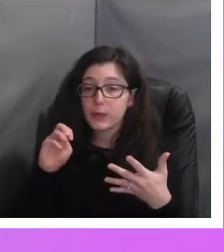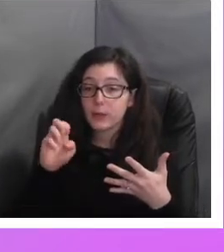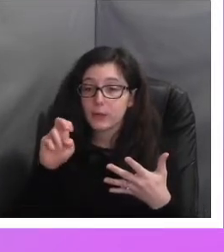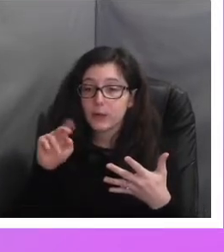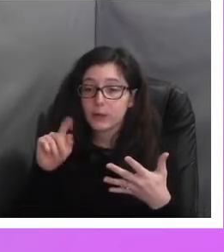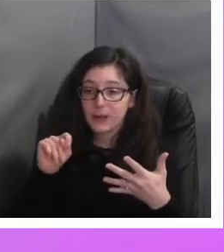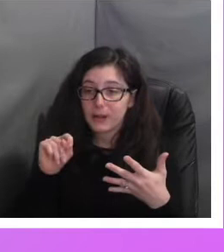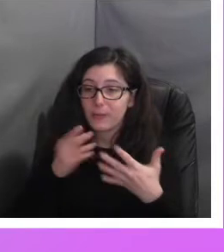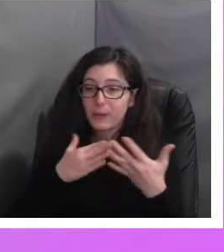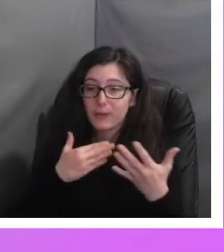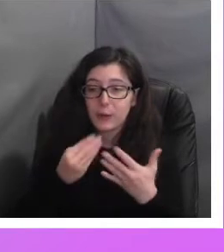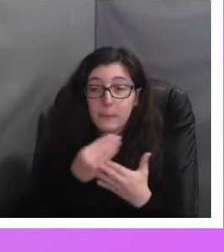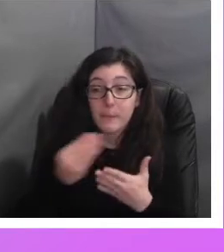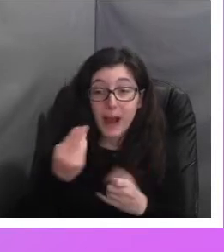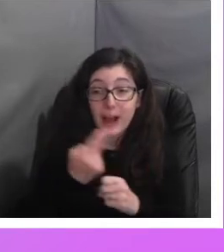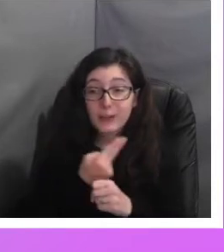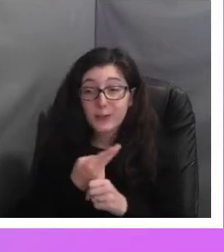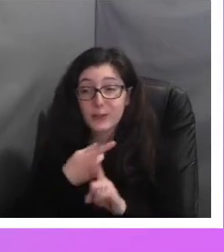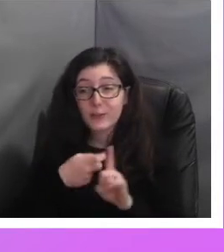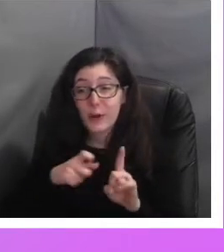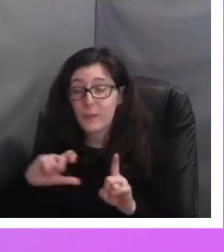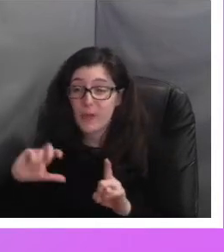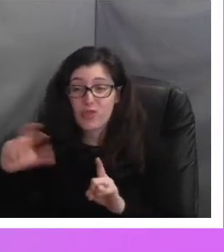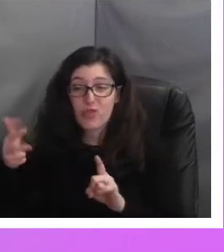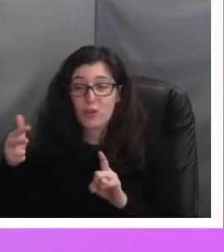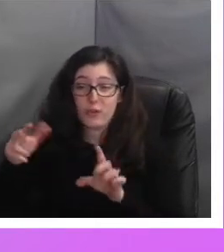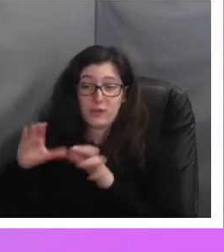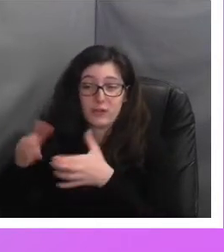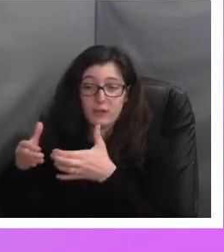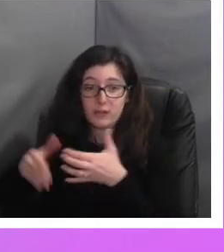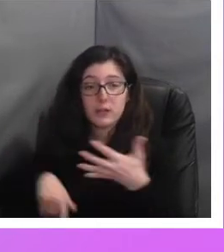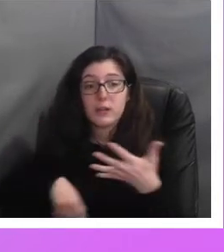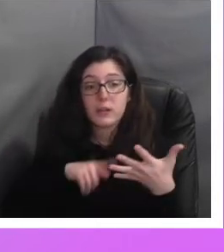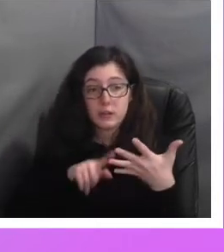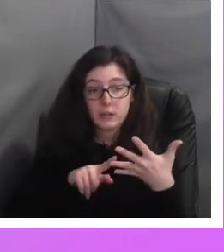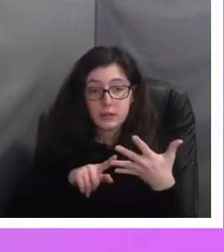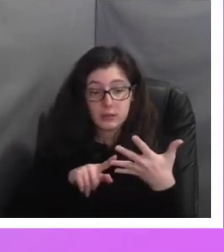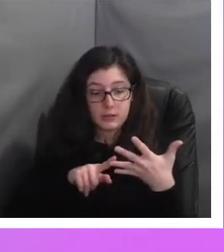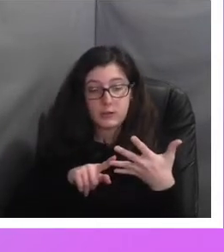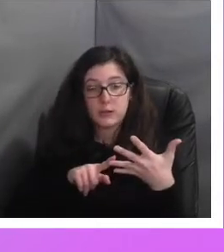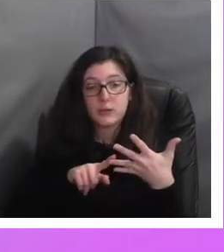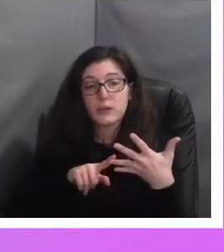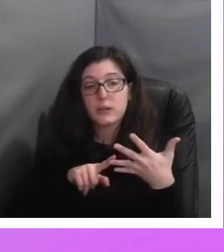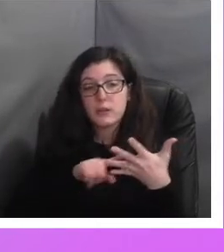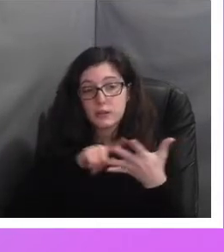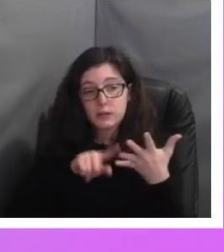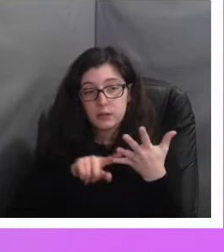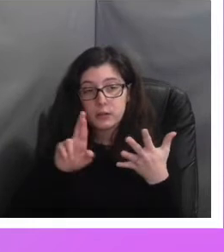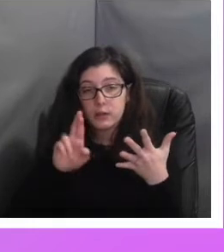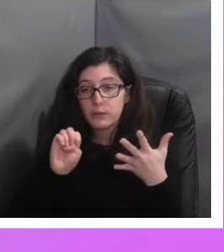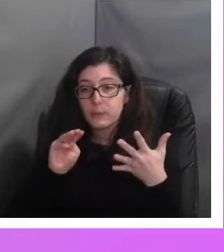Remediation, this is the backward looking, okay, there are barriers, how are we going to get rid of them, how are we going to prioritize them,